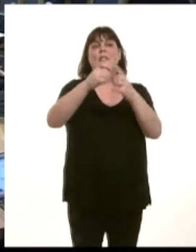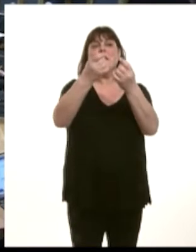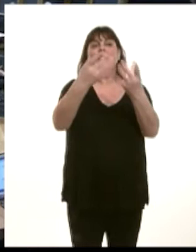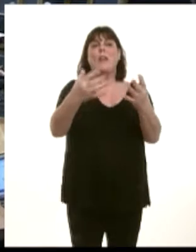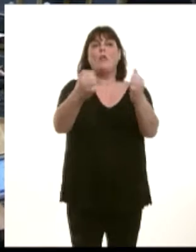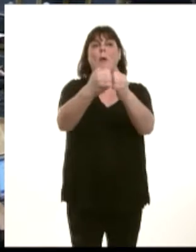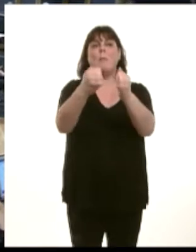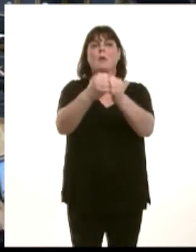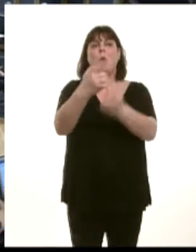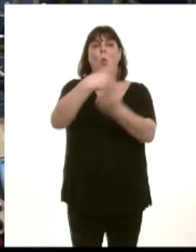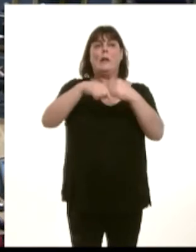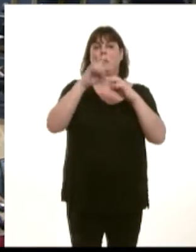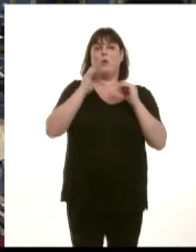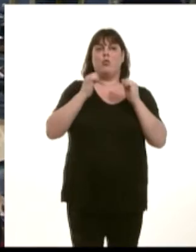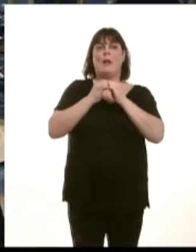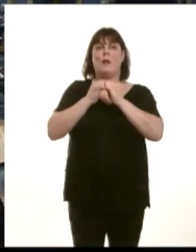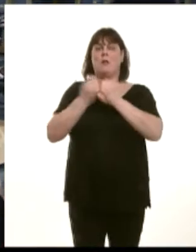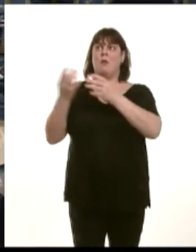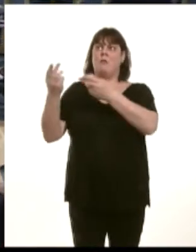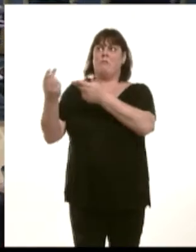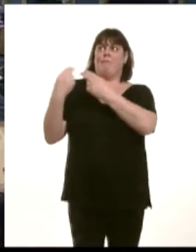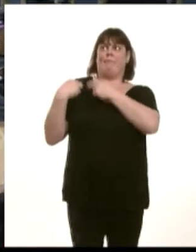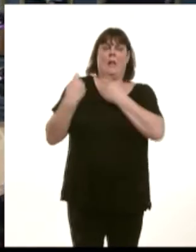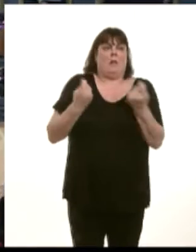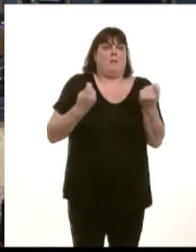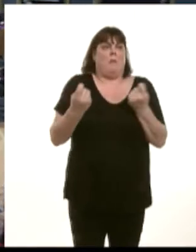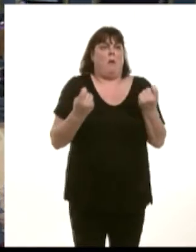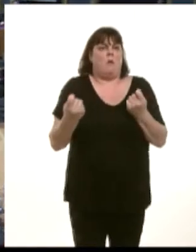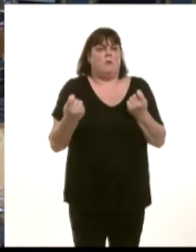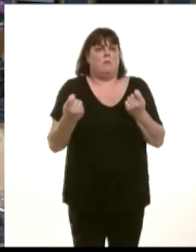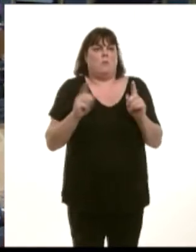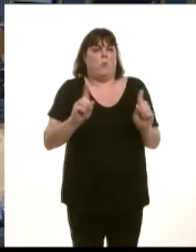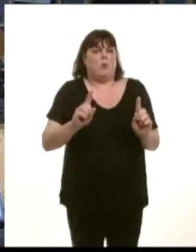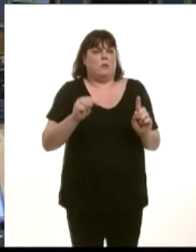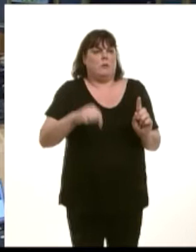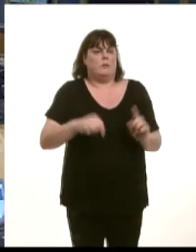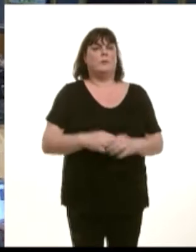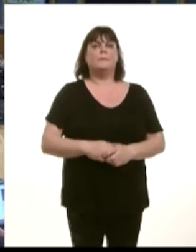Nick Ramsay: First Minister, when you do finally get to meet the Prime Minister, whenever that